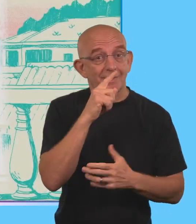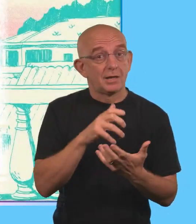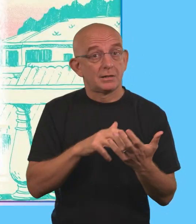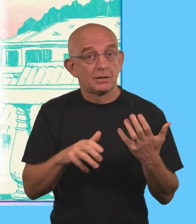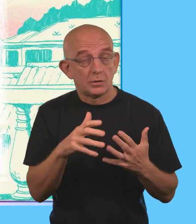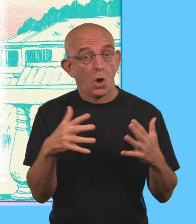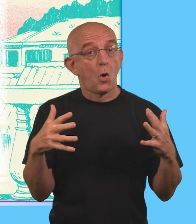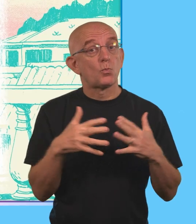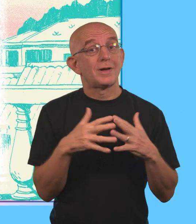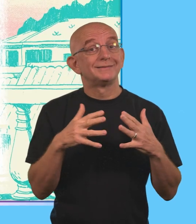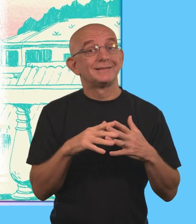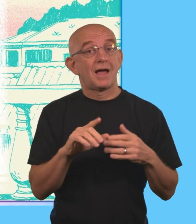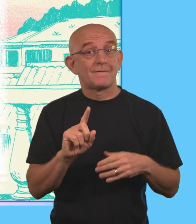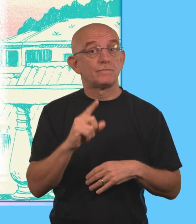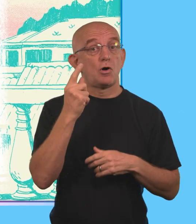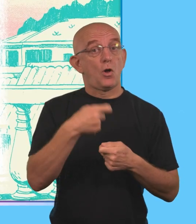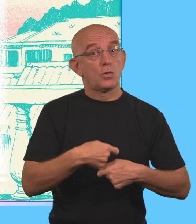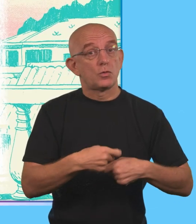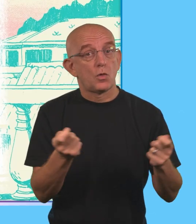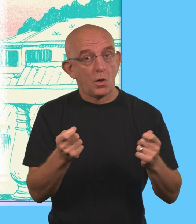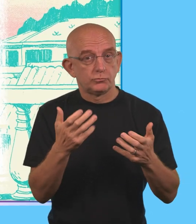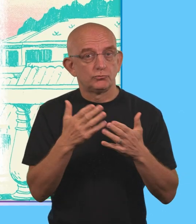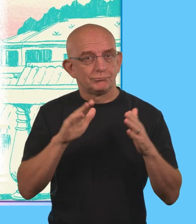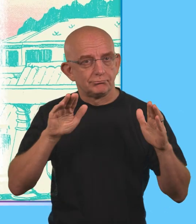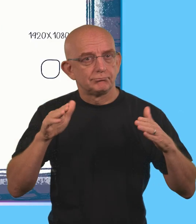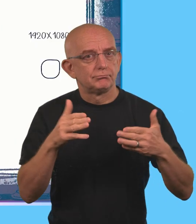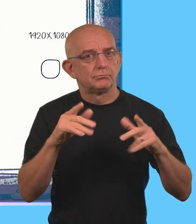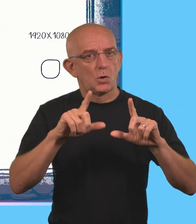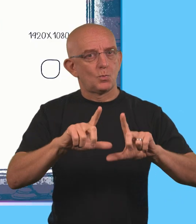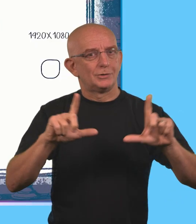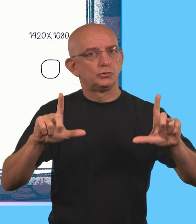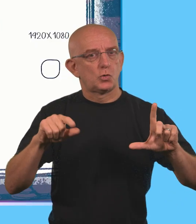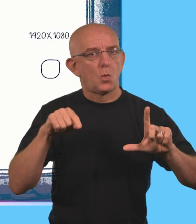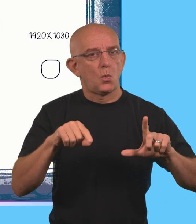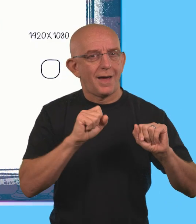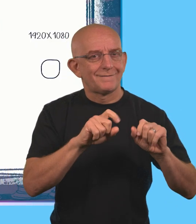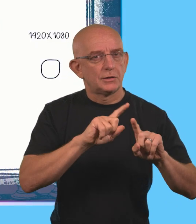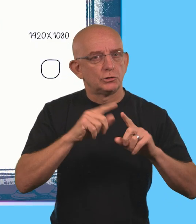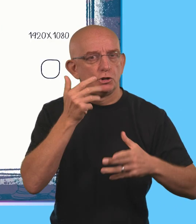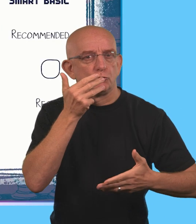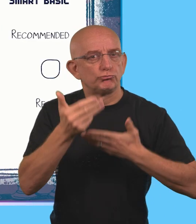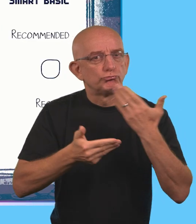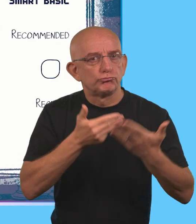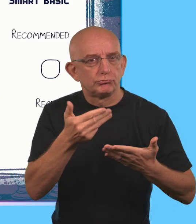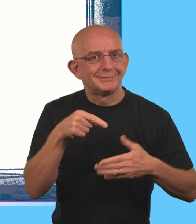Wednesday's first launch will always be in windowed mode to allow the use of various accessibility tools.